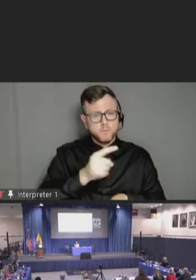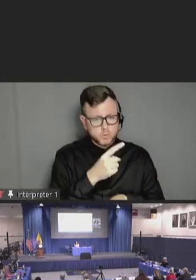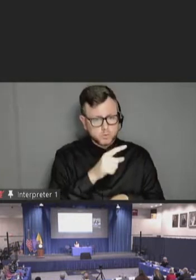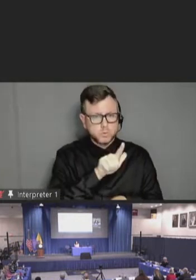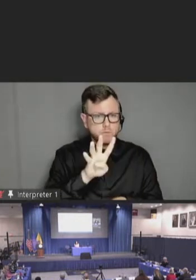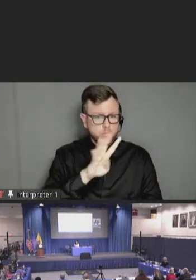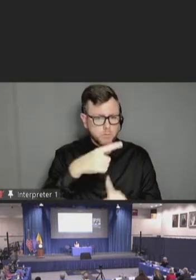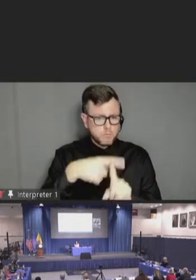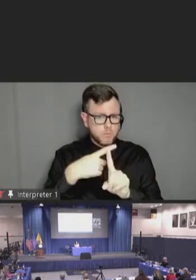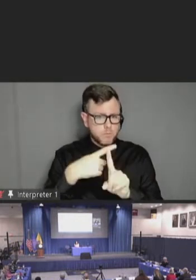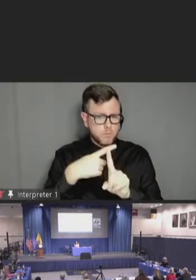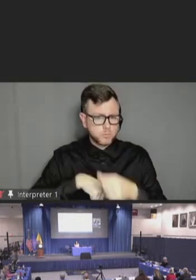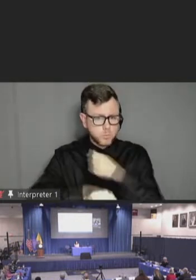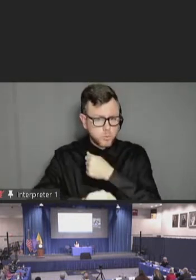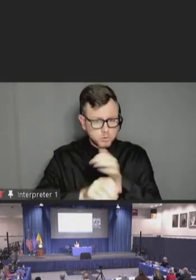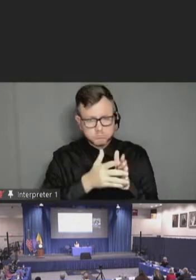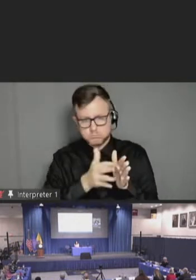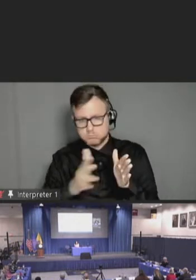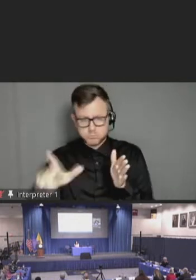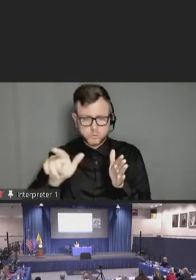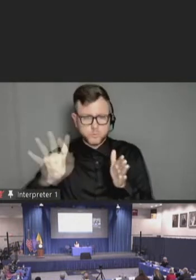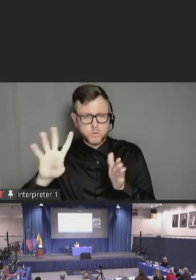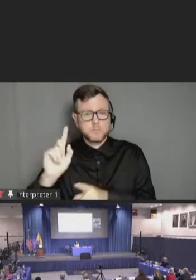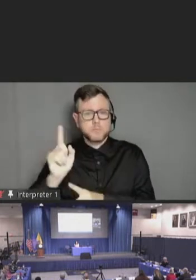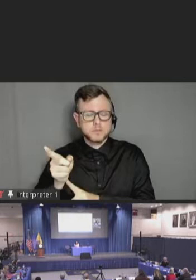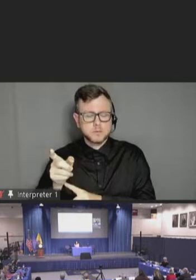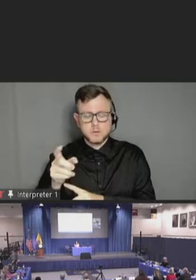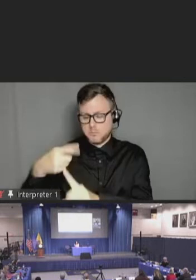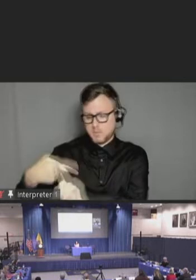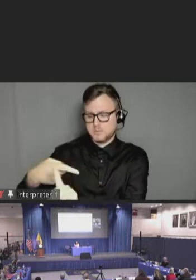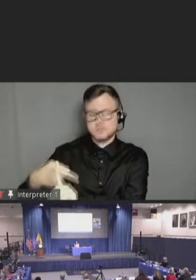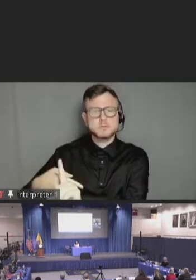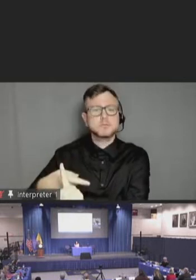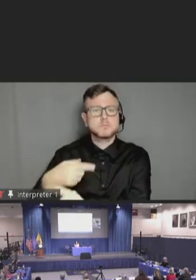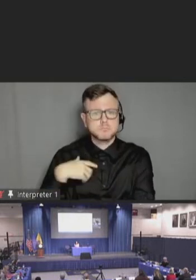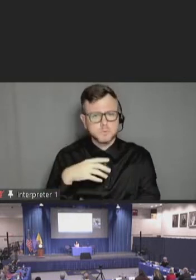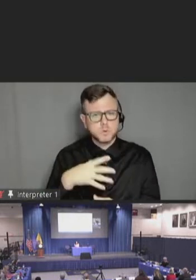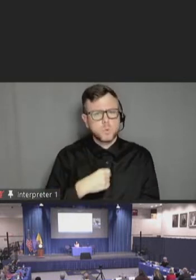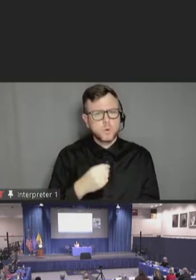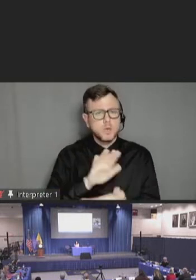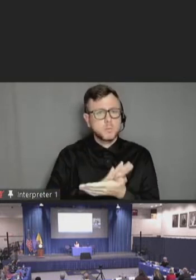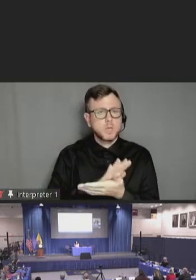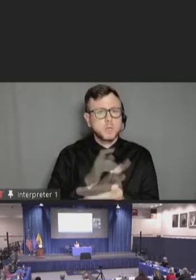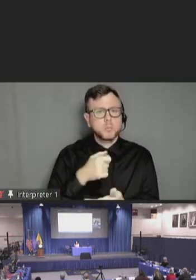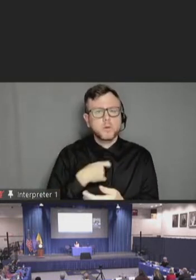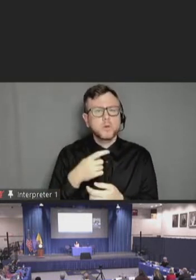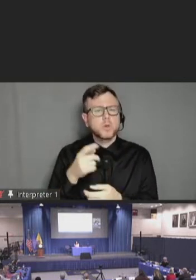The white paper group also looked specifically at what different plausible adverse events